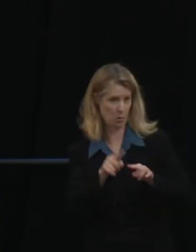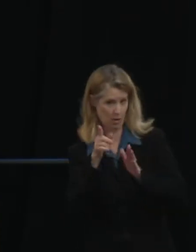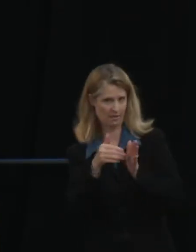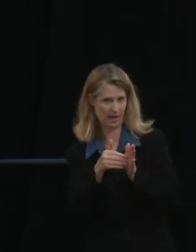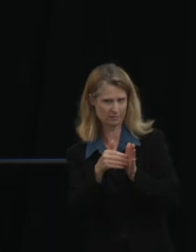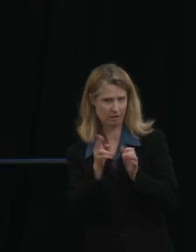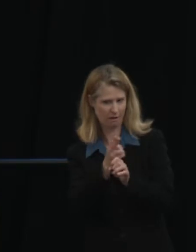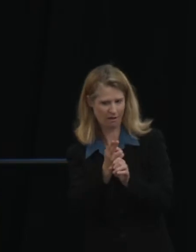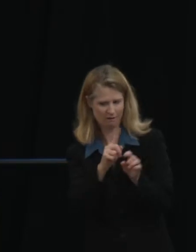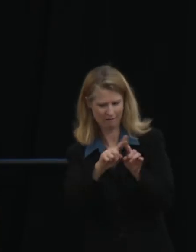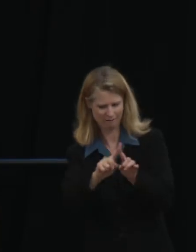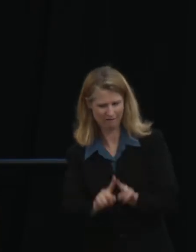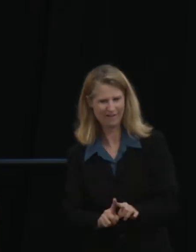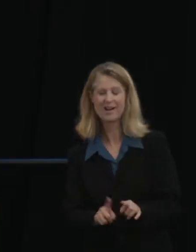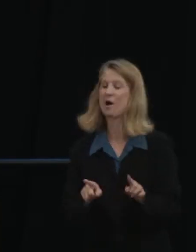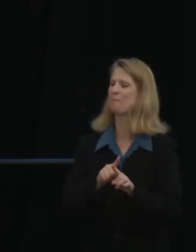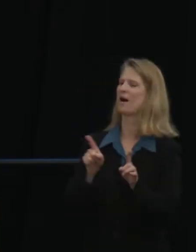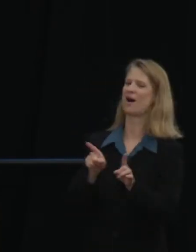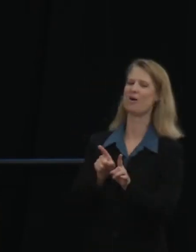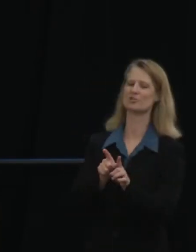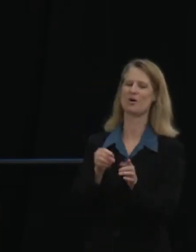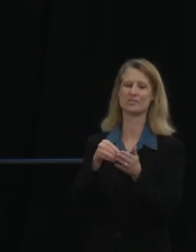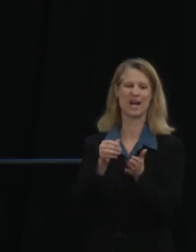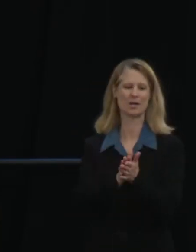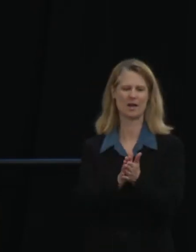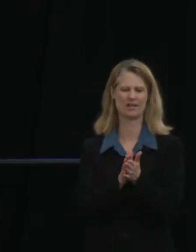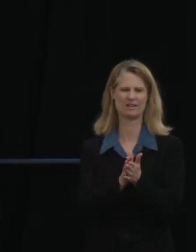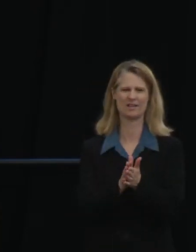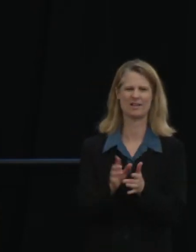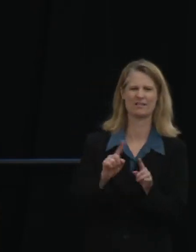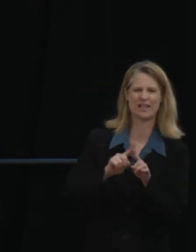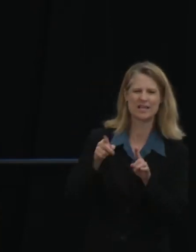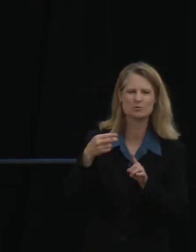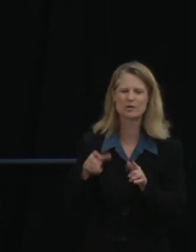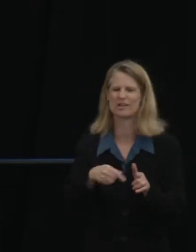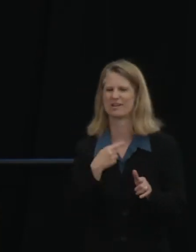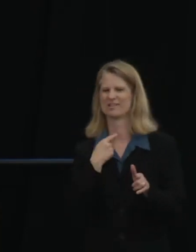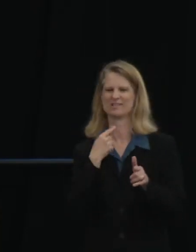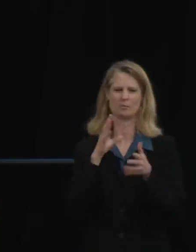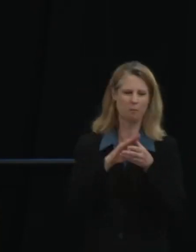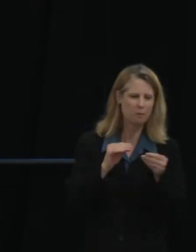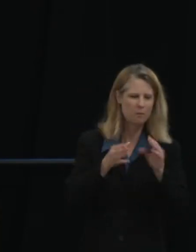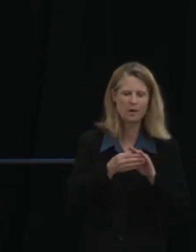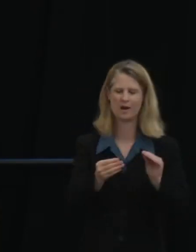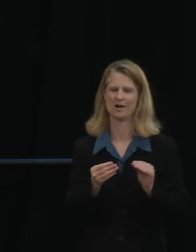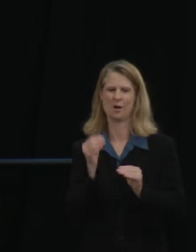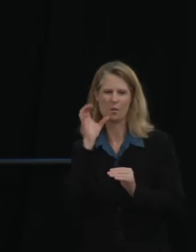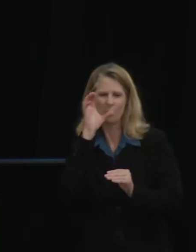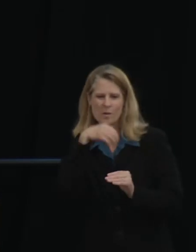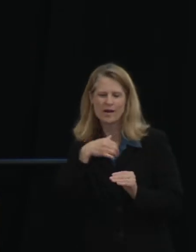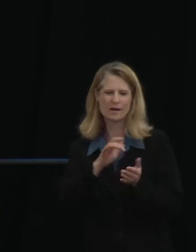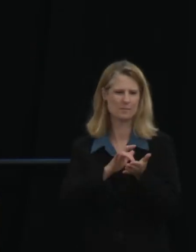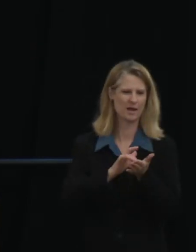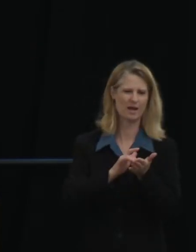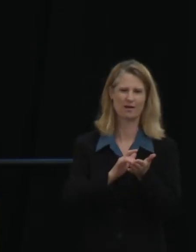Our Facebook group began to document the saga of our time in school with weird medical humor, much needed encouragement,